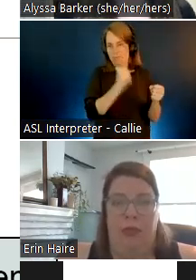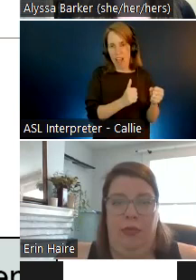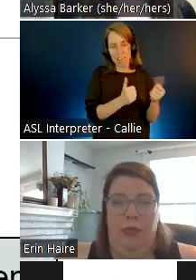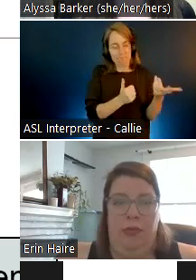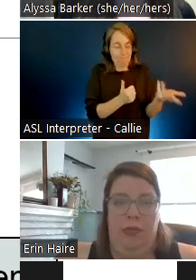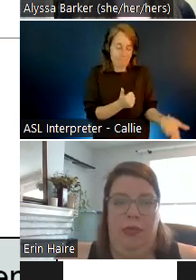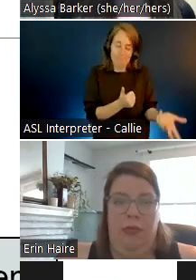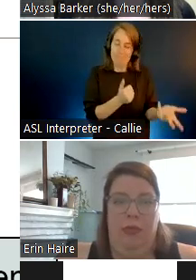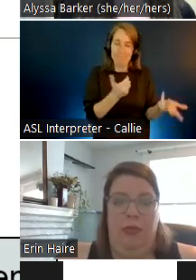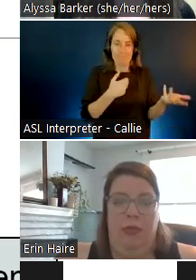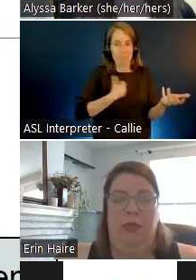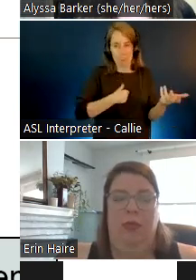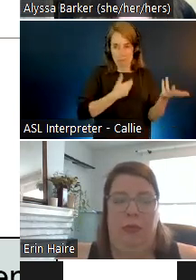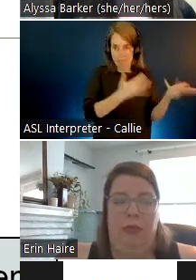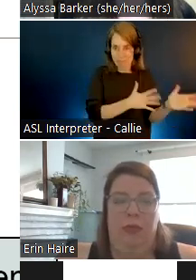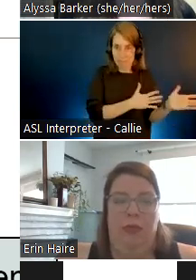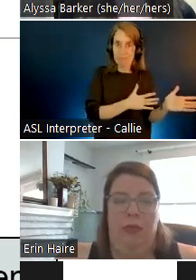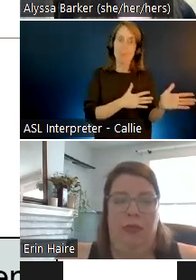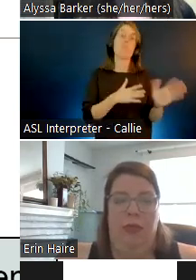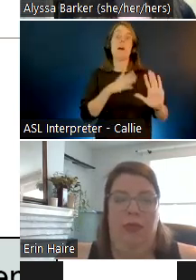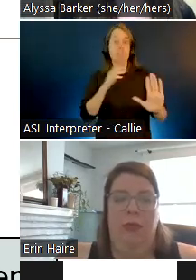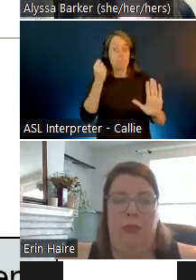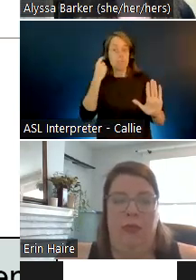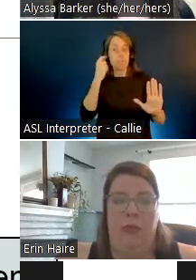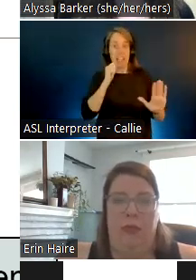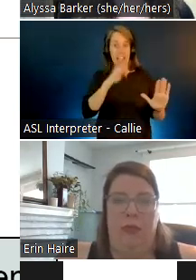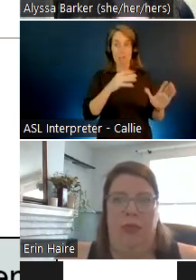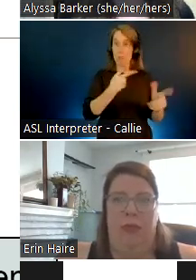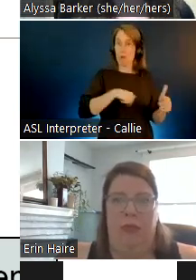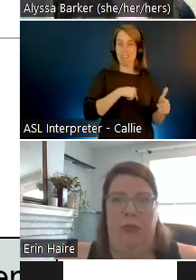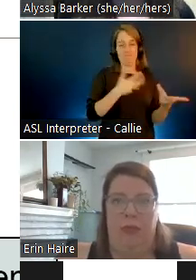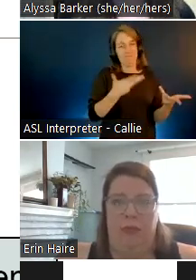to court on their own if they feel differently since we don't represent anybody during course